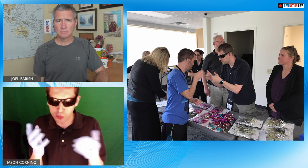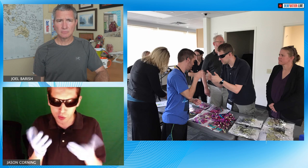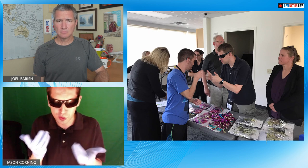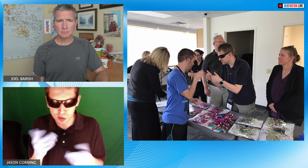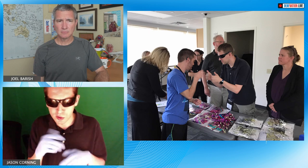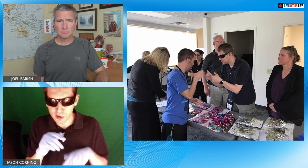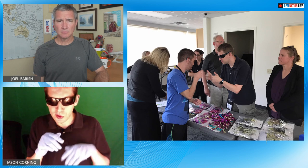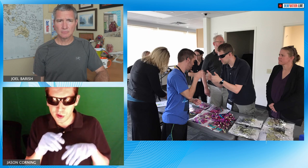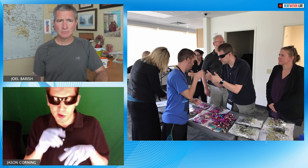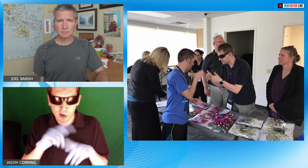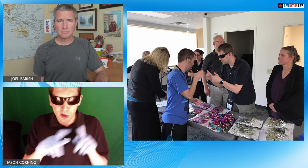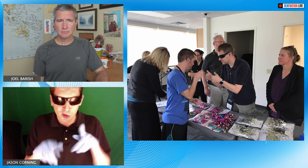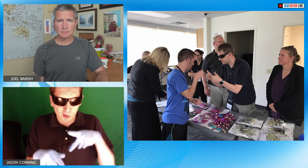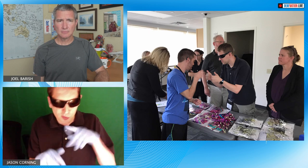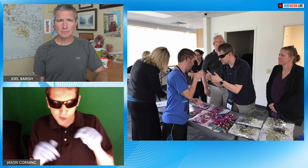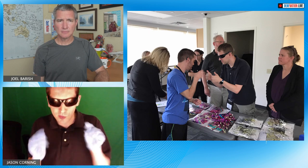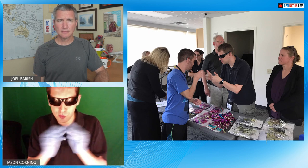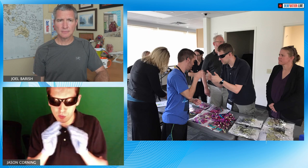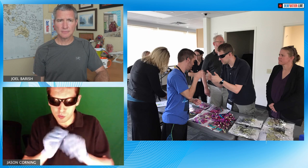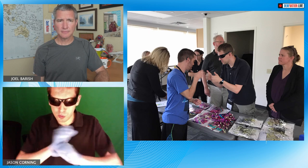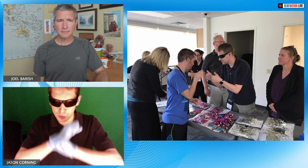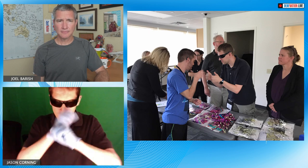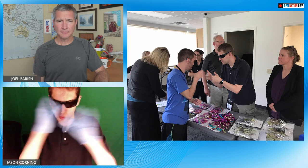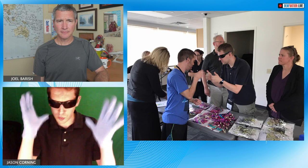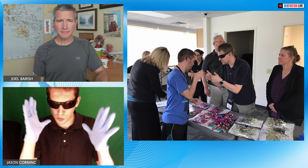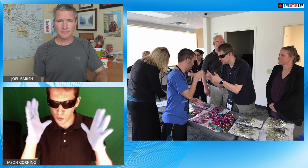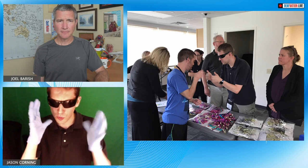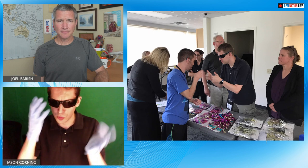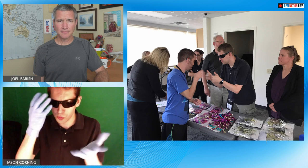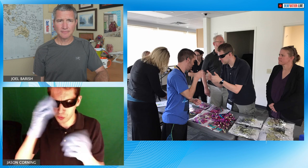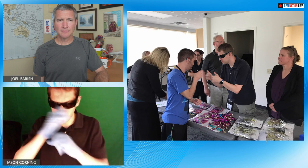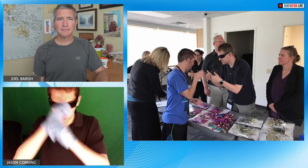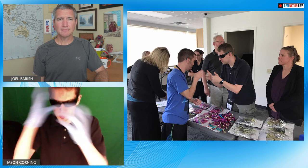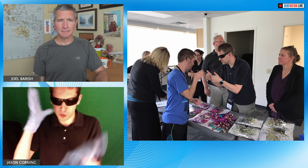PT is more of visualizing through touch, like sense and expression,